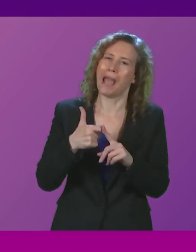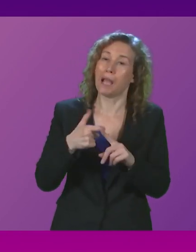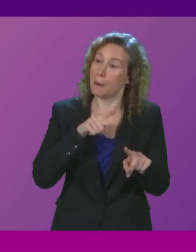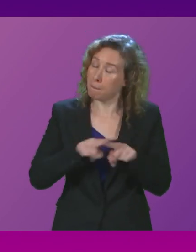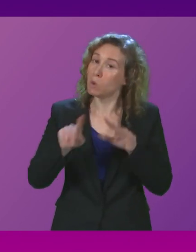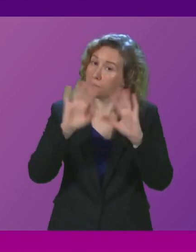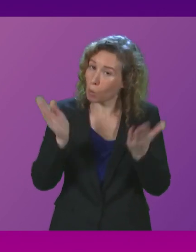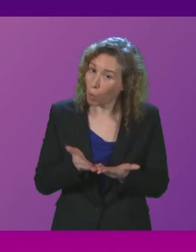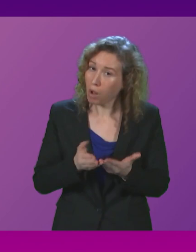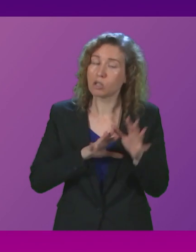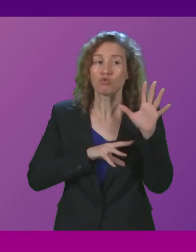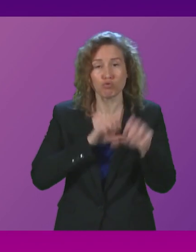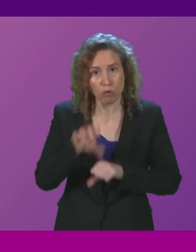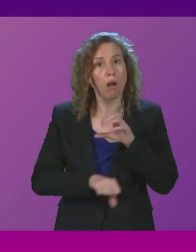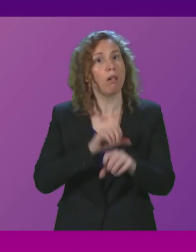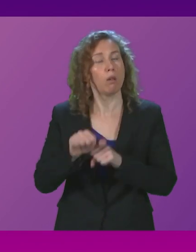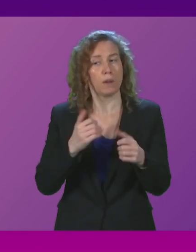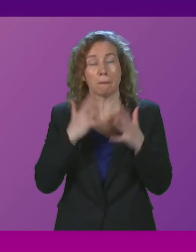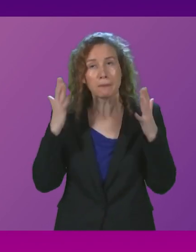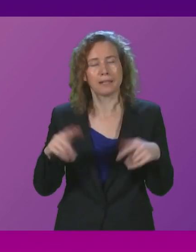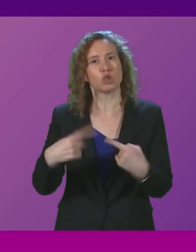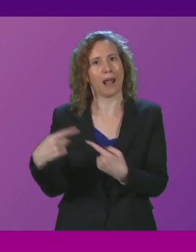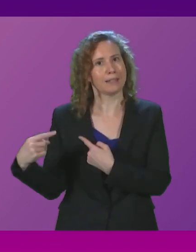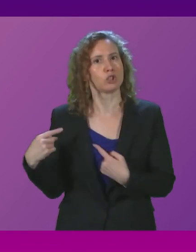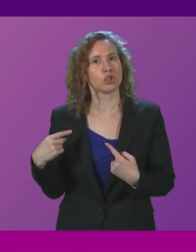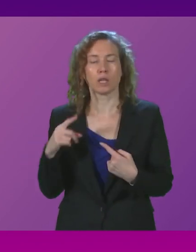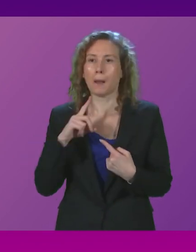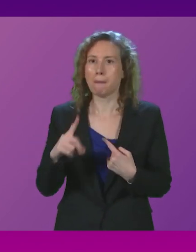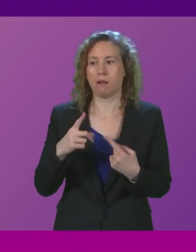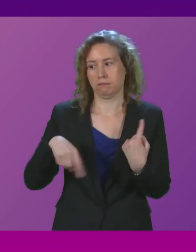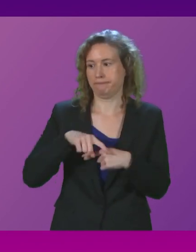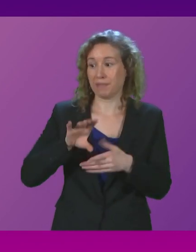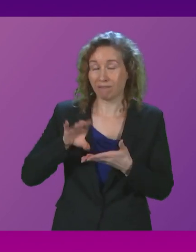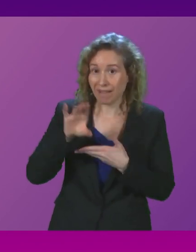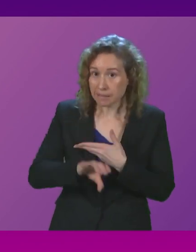the world—are grappling with these challenges, but the investment that we see in our national